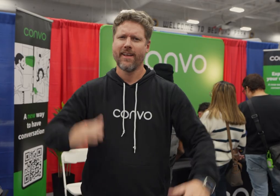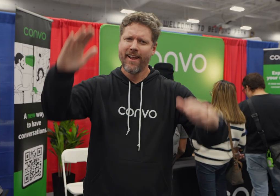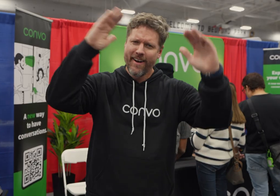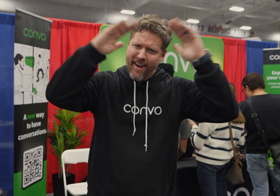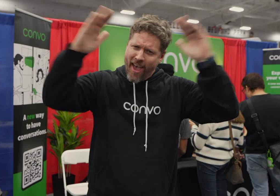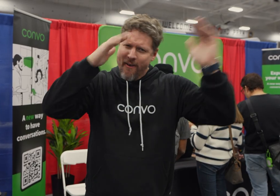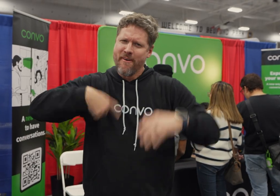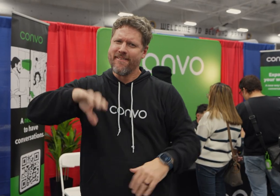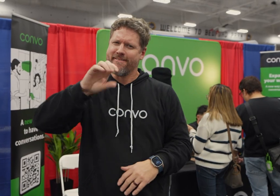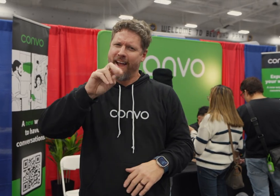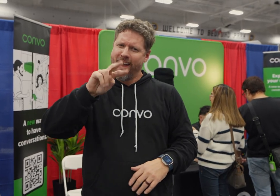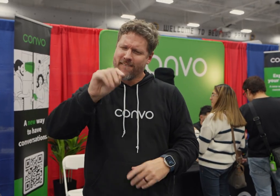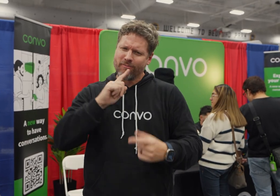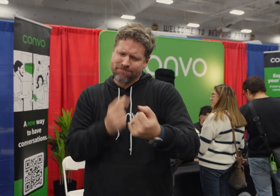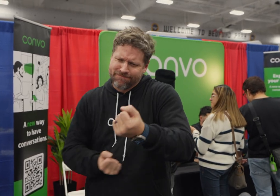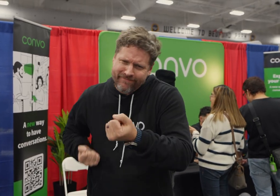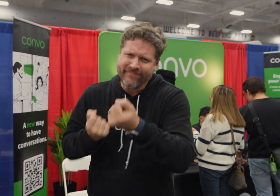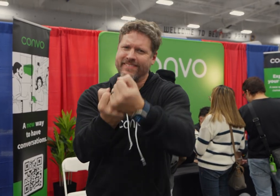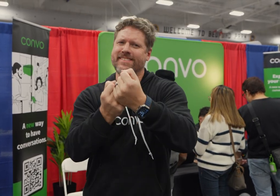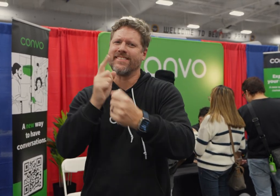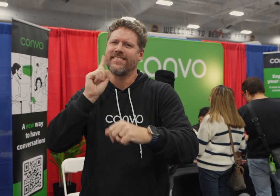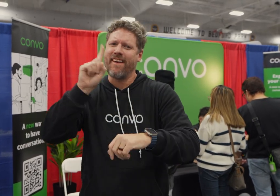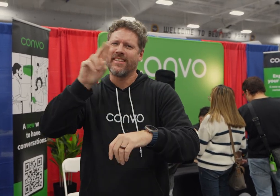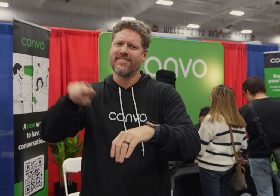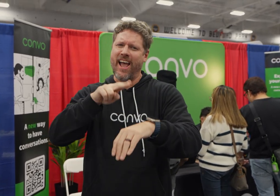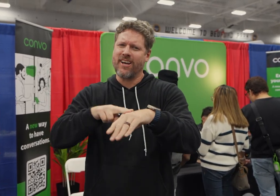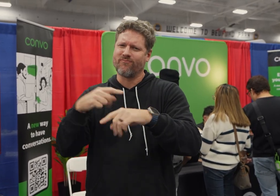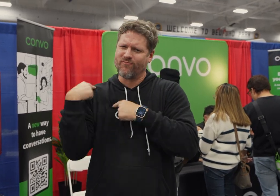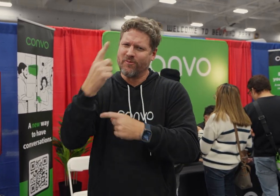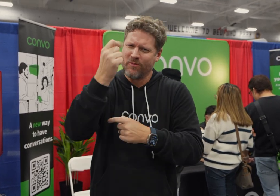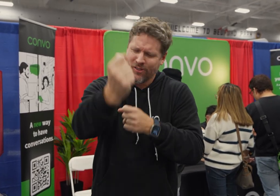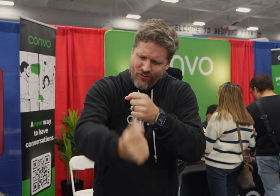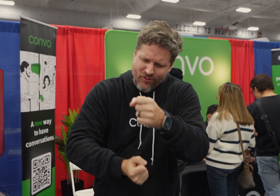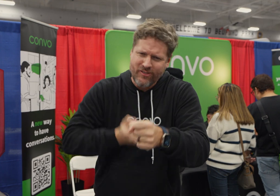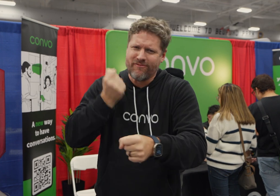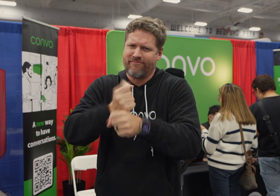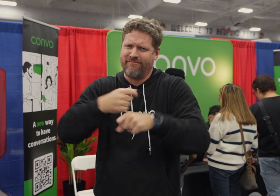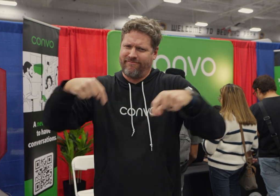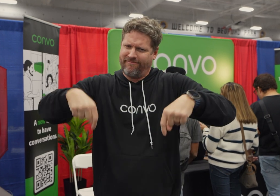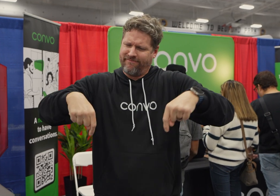Hello! Convo is again a sponsor for DeafNation Expo this year.